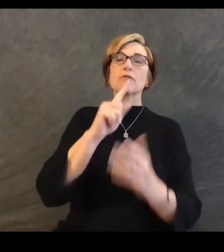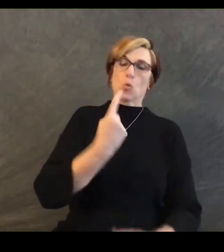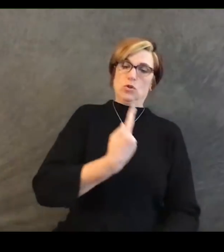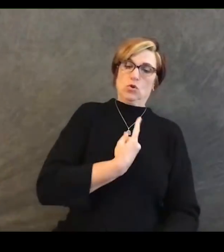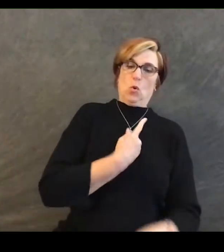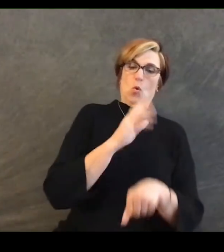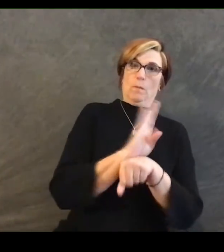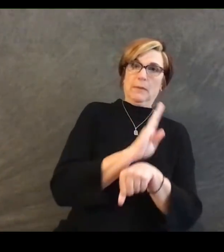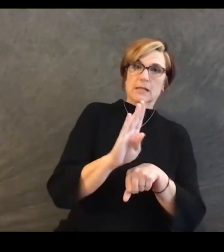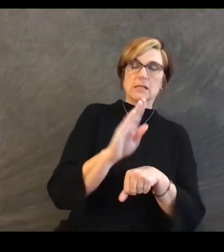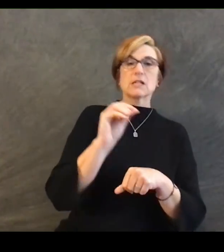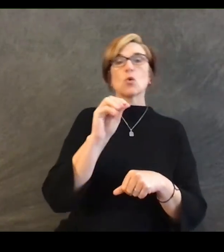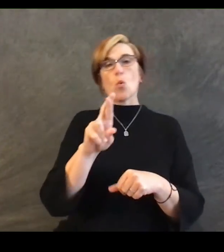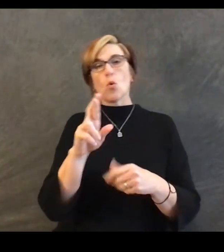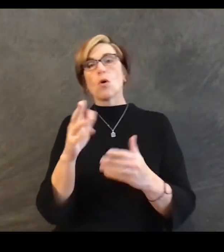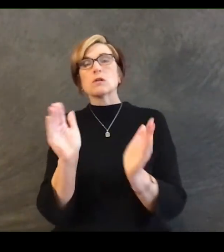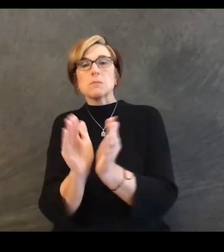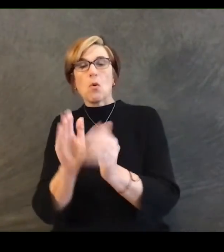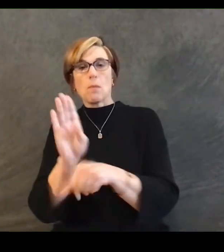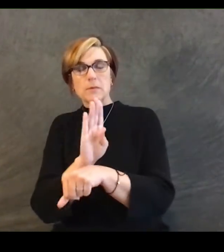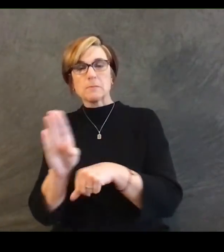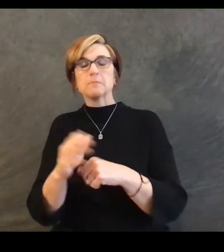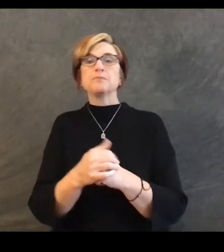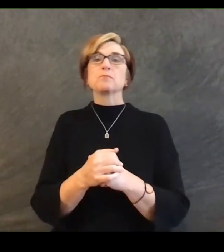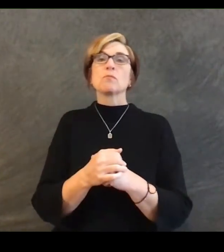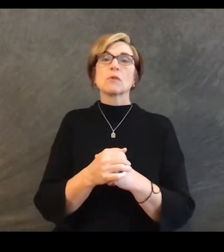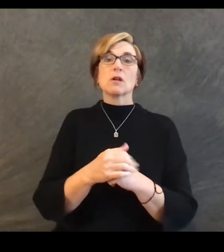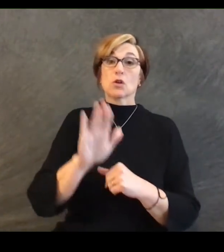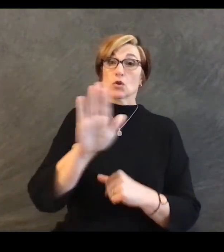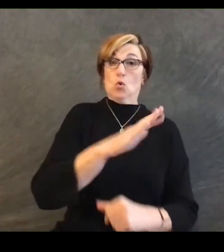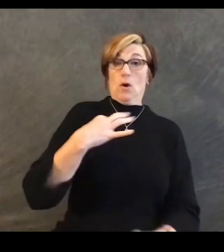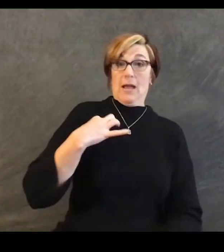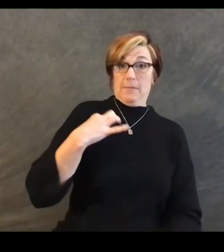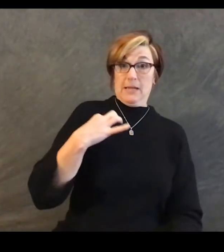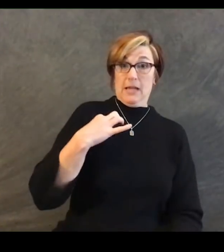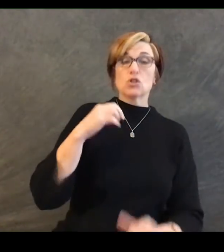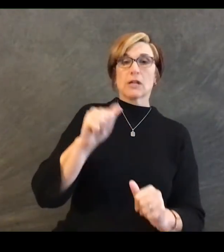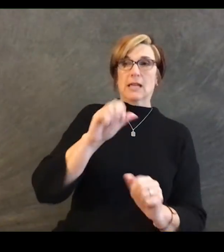will be accepted starting this Friday April 3rd so on Friday April 3rd that's